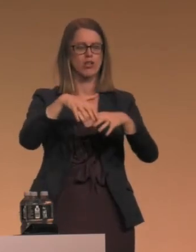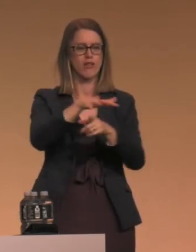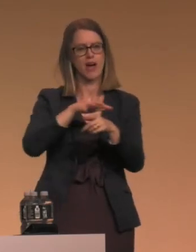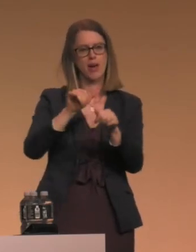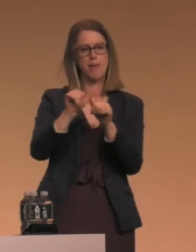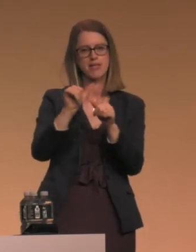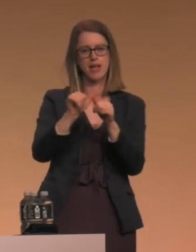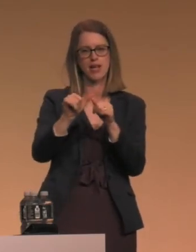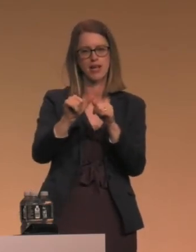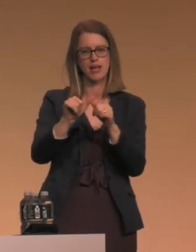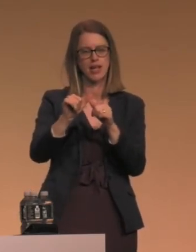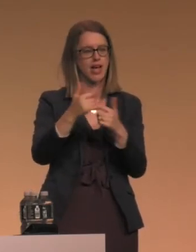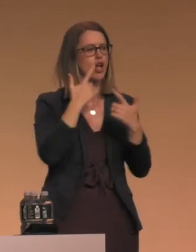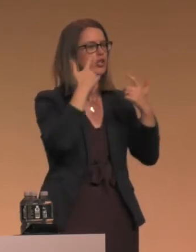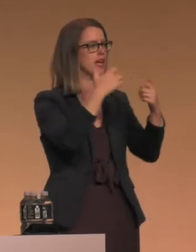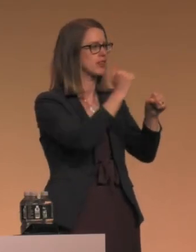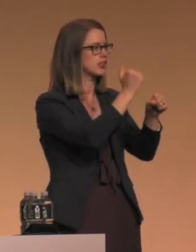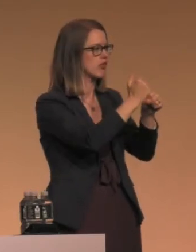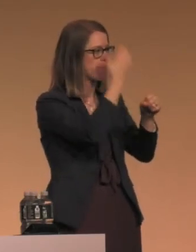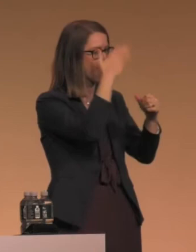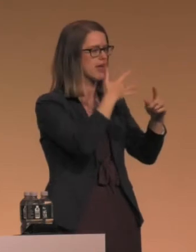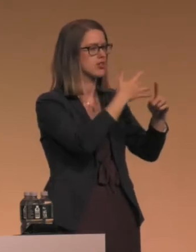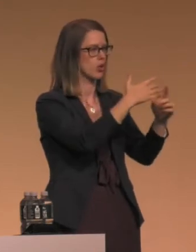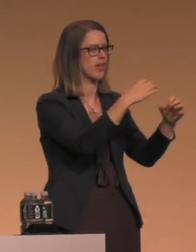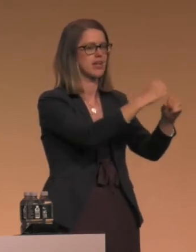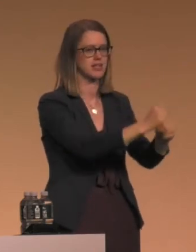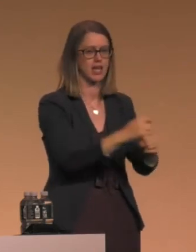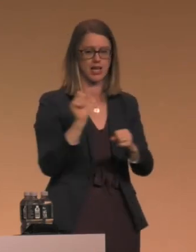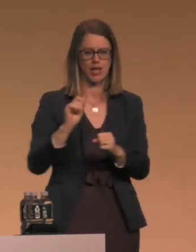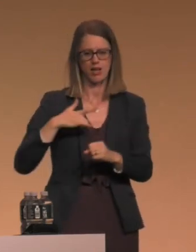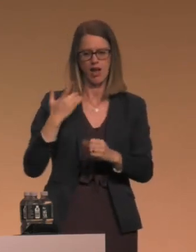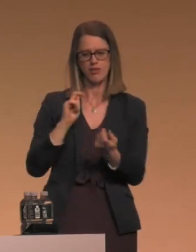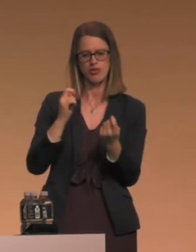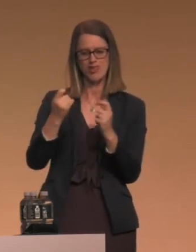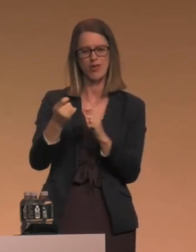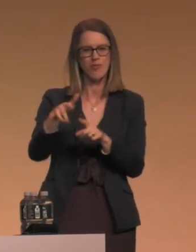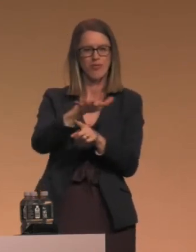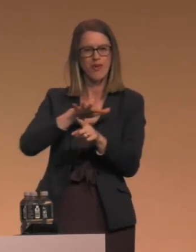and nurses grandma to the end. A life is transformed, a whanau is impacted,